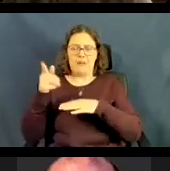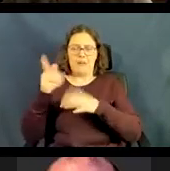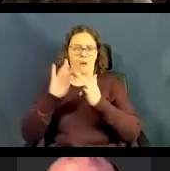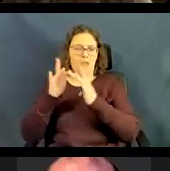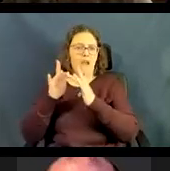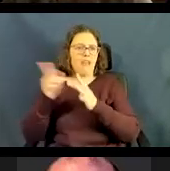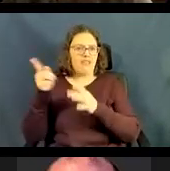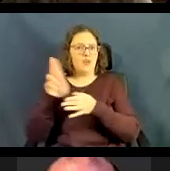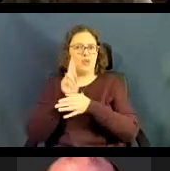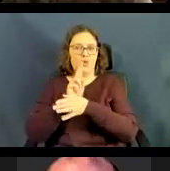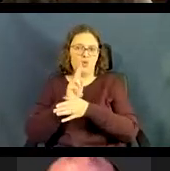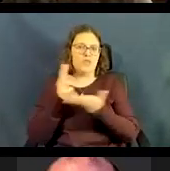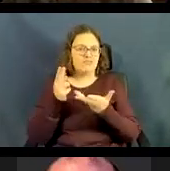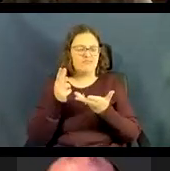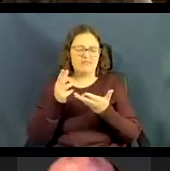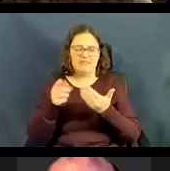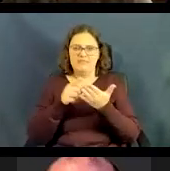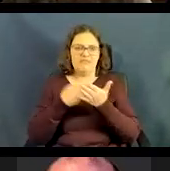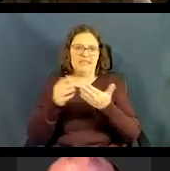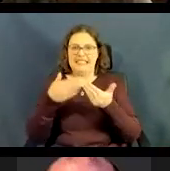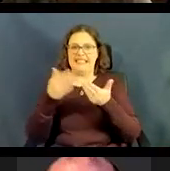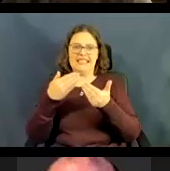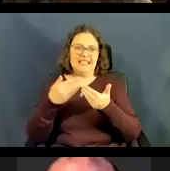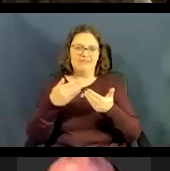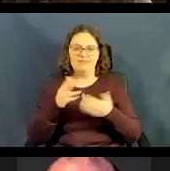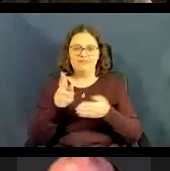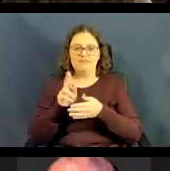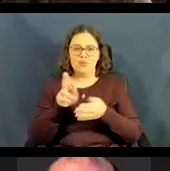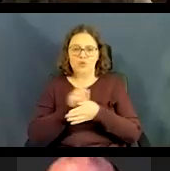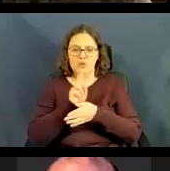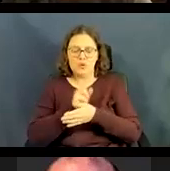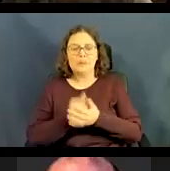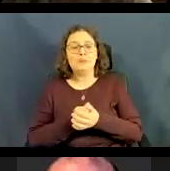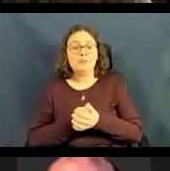Or, you can go here to the top corner of the portfolio copy.